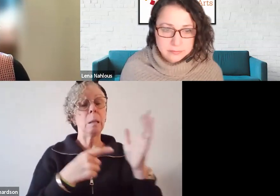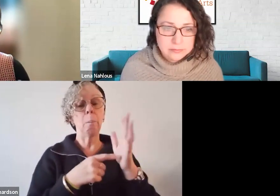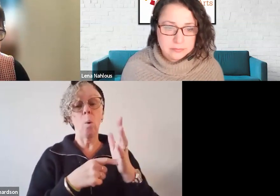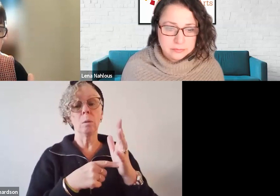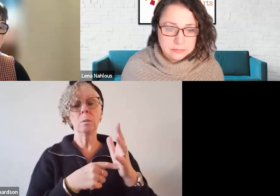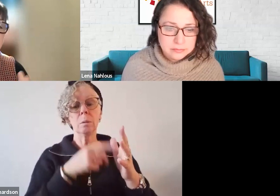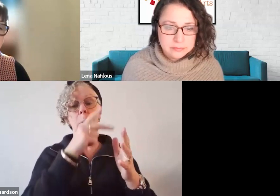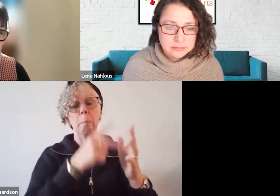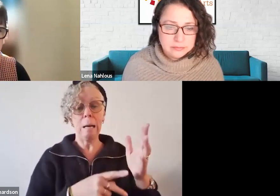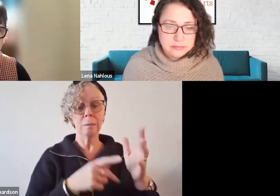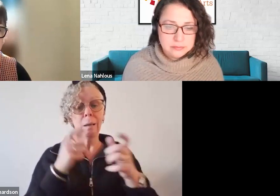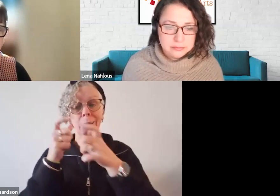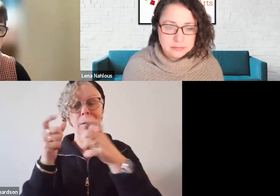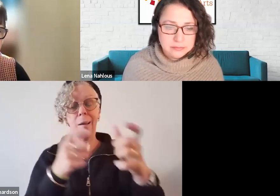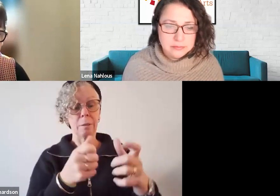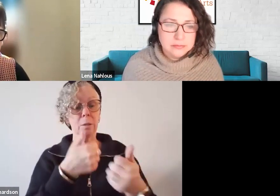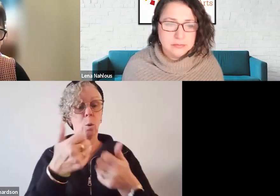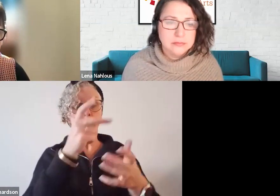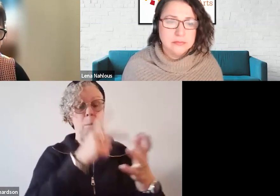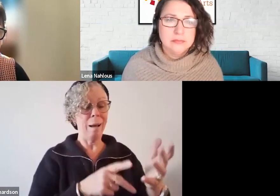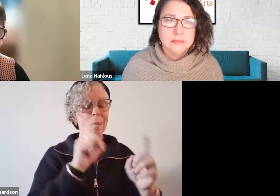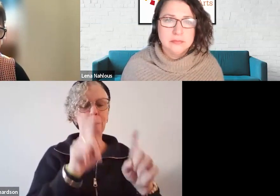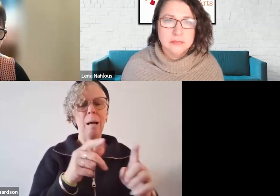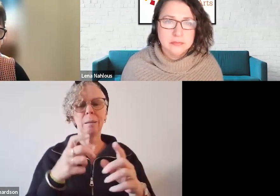governance means so much more than just government.